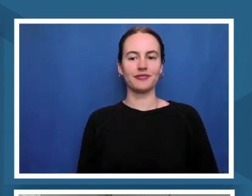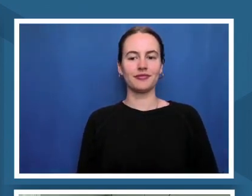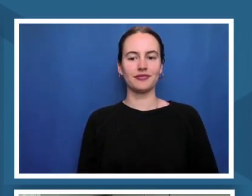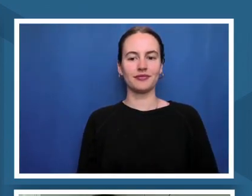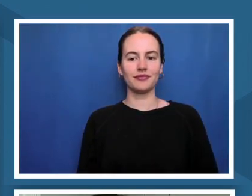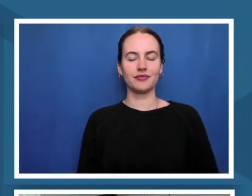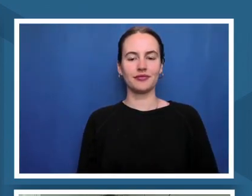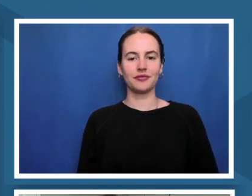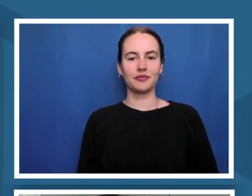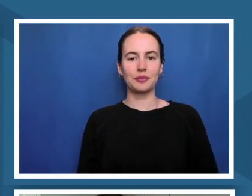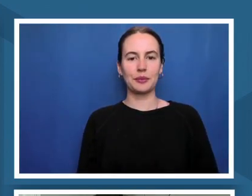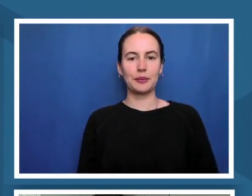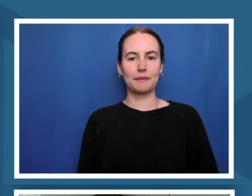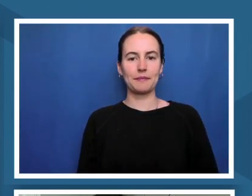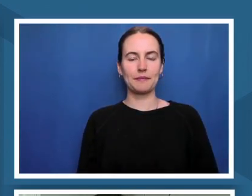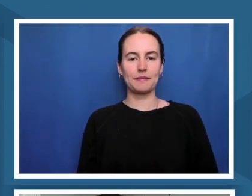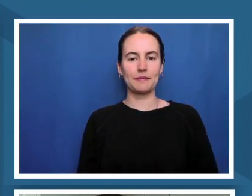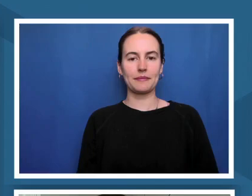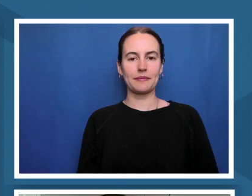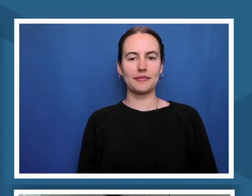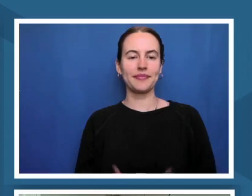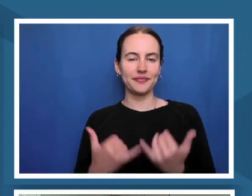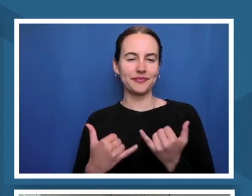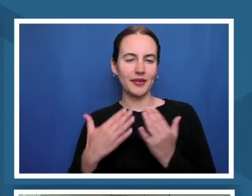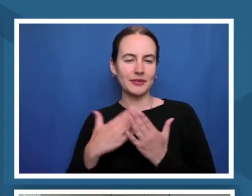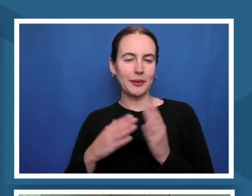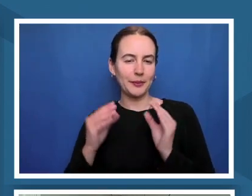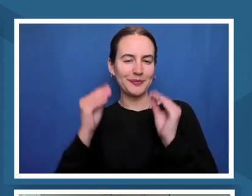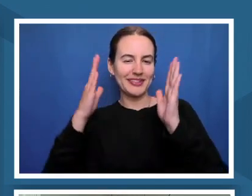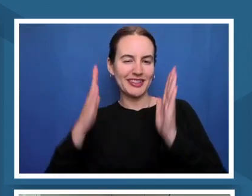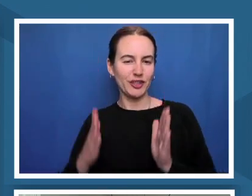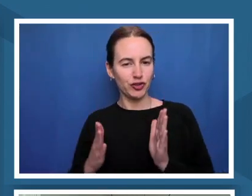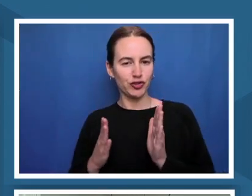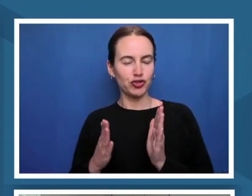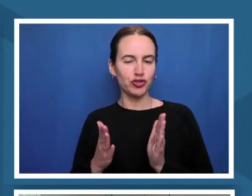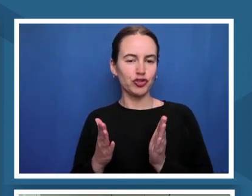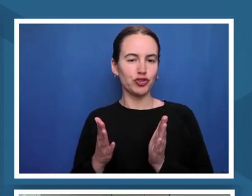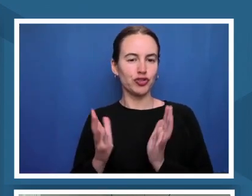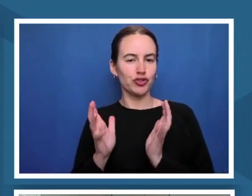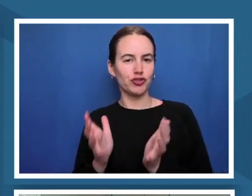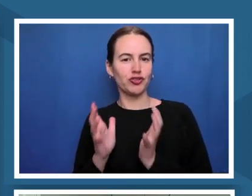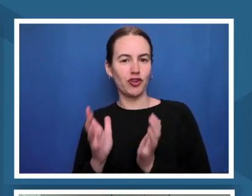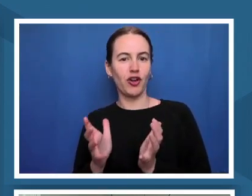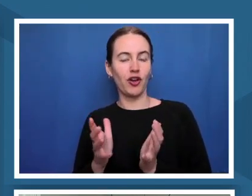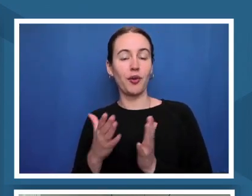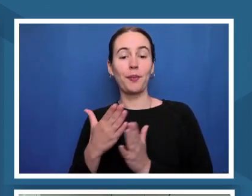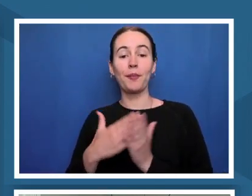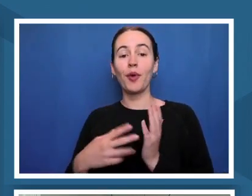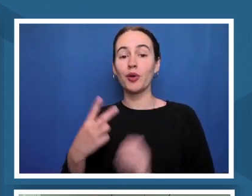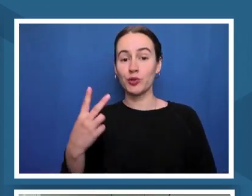and for a little teacher talk this step two is just what john was alluding to